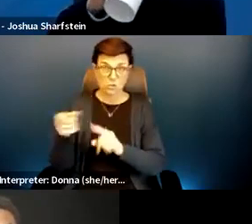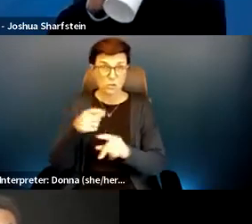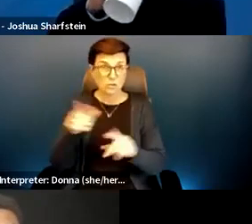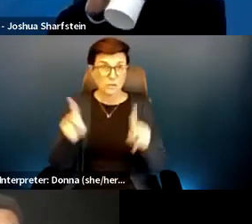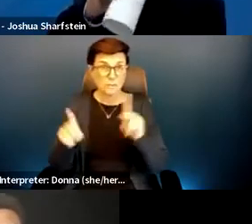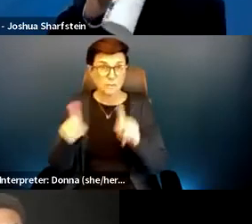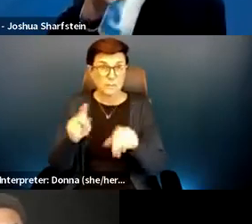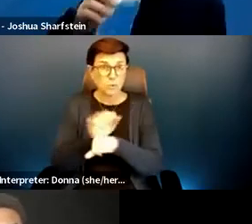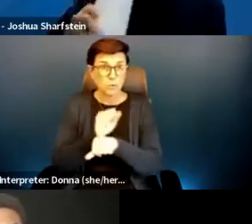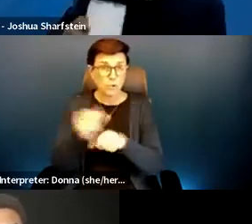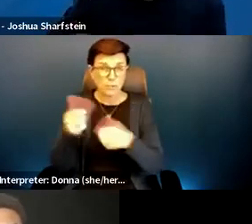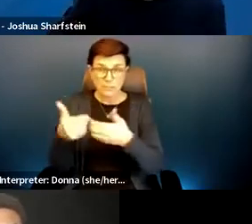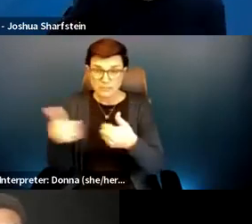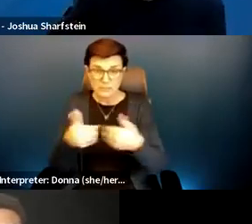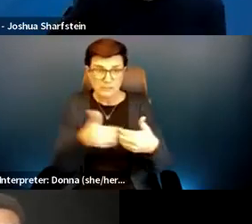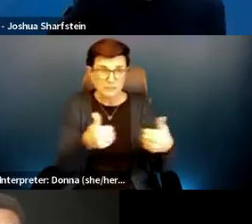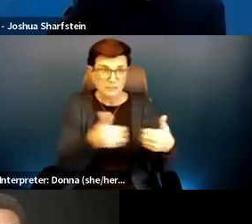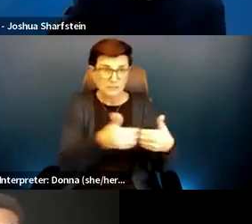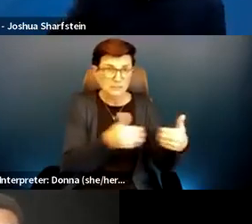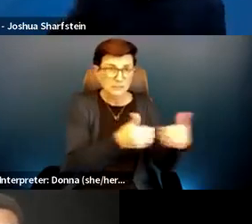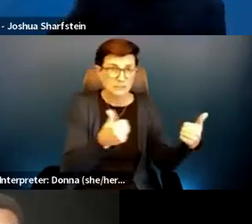just creating different silos doesn't necessarily fix that.